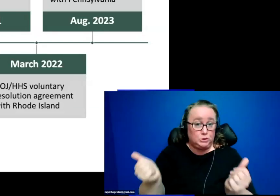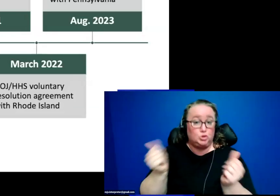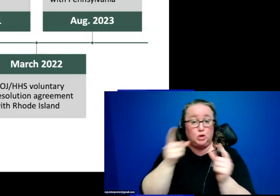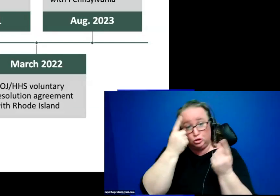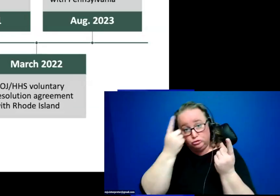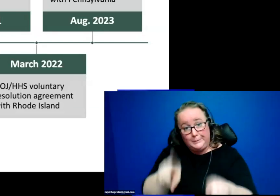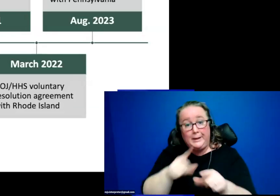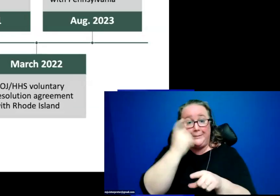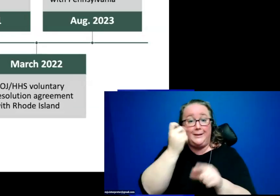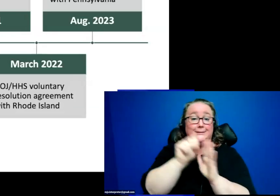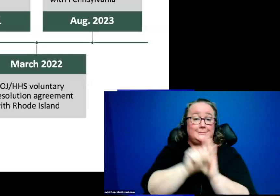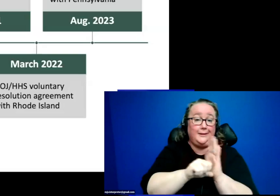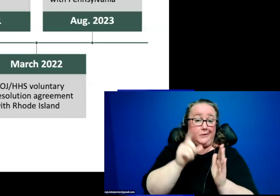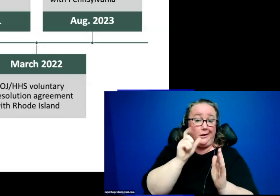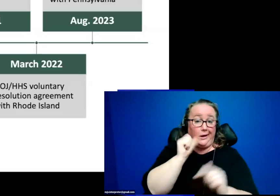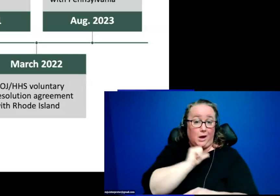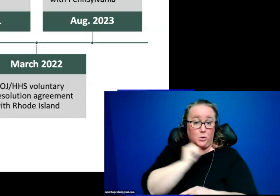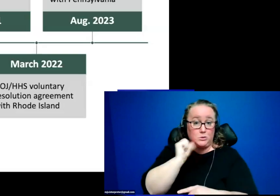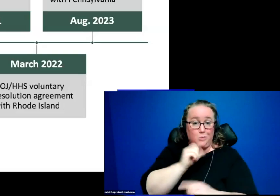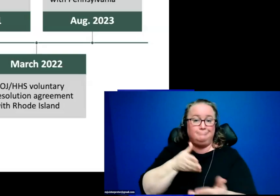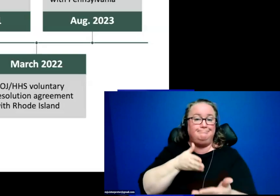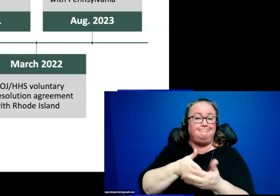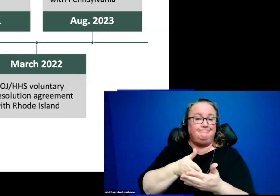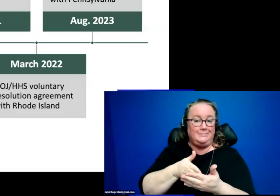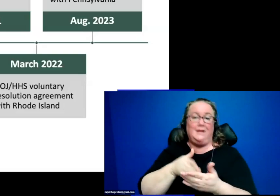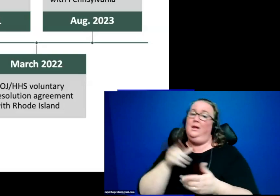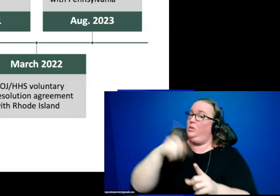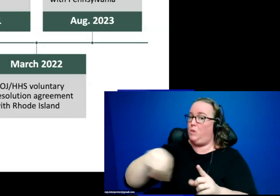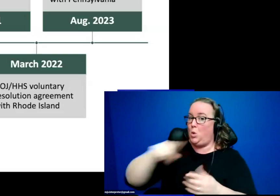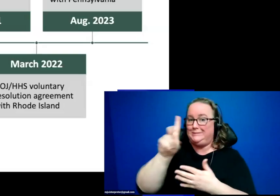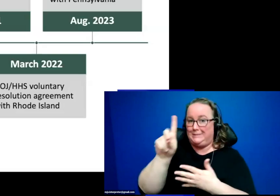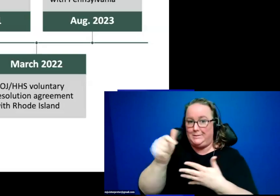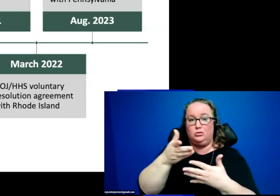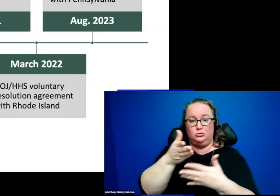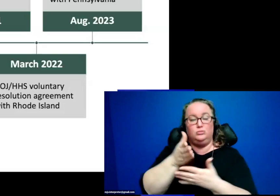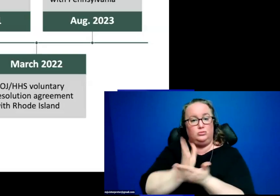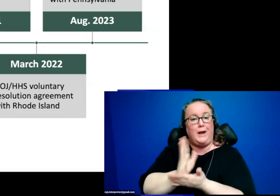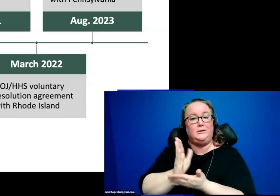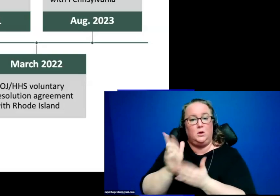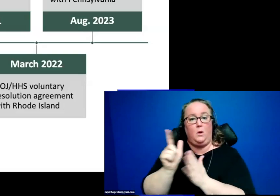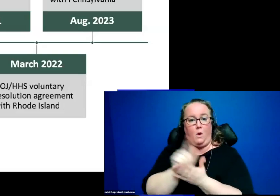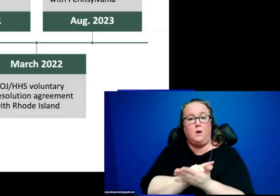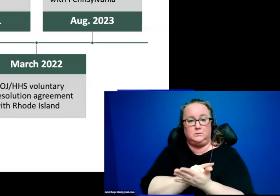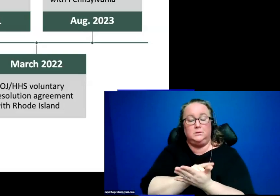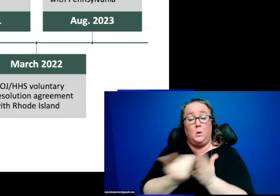Arizona was found to be violating these disability rights laws. I bring all of this up because I think it